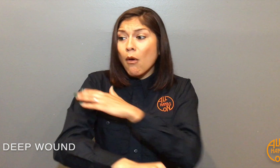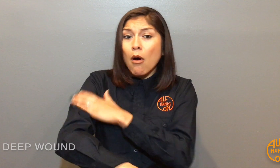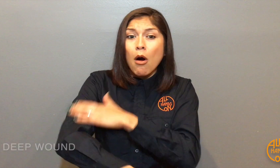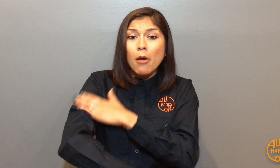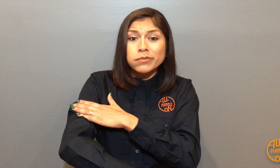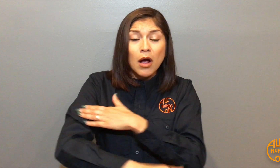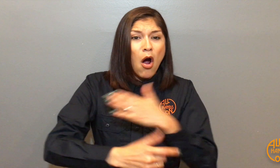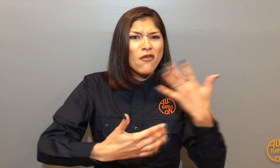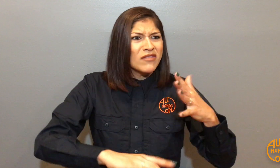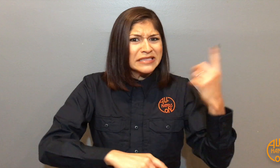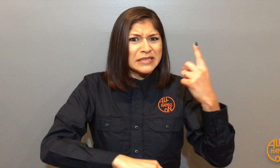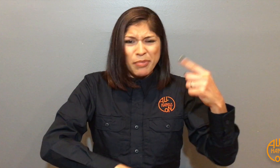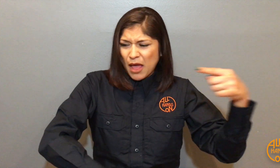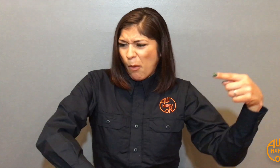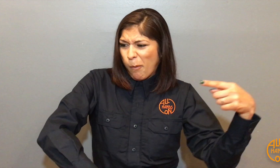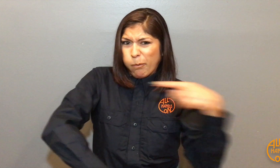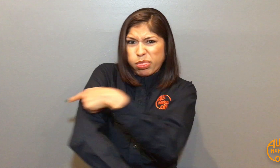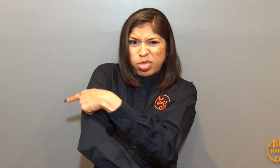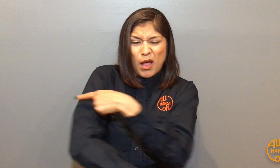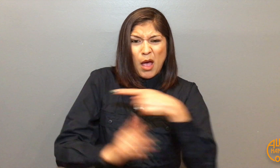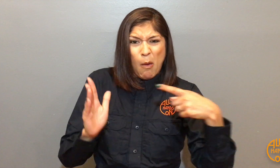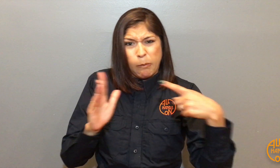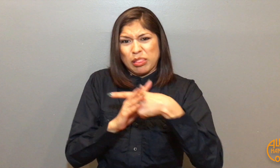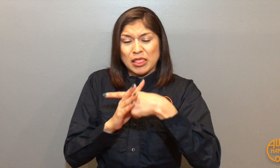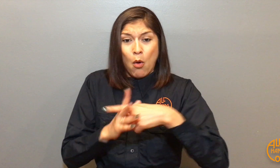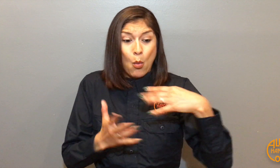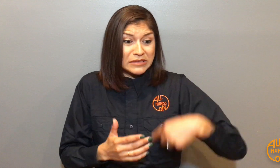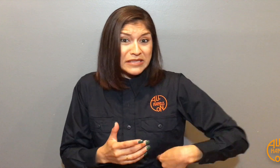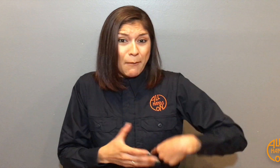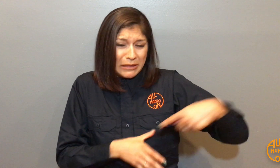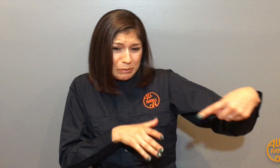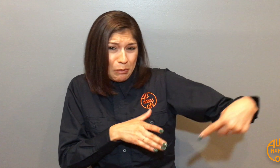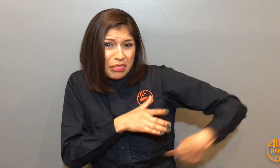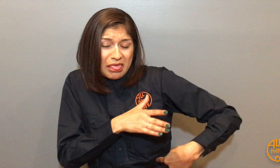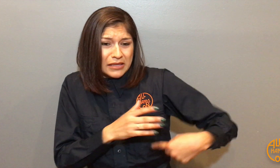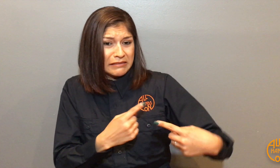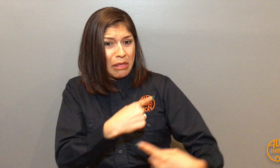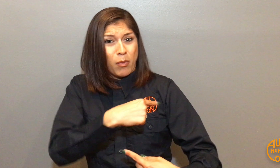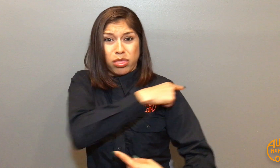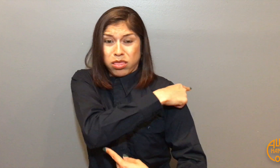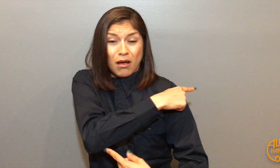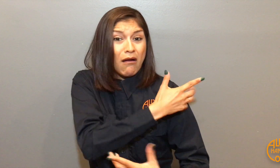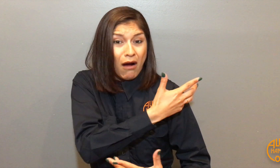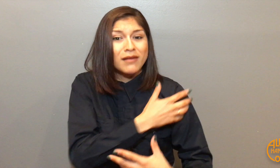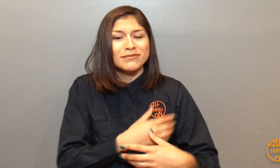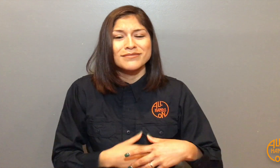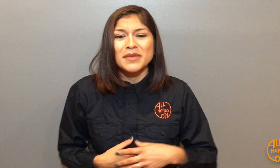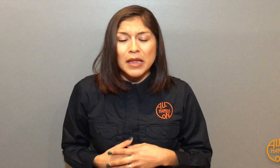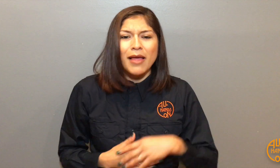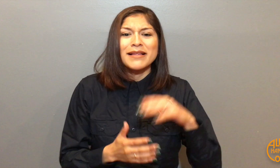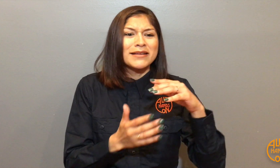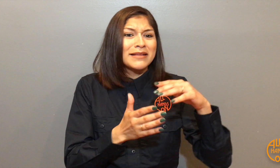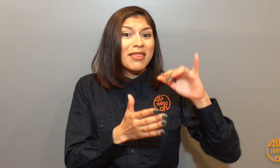if you have any kind of deep wound something that has gone through or pierced through your skin